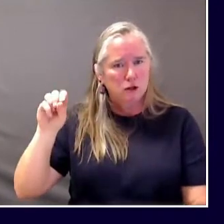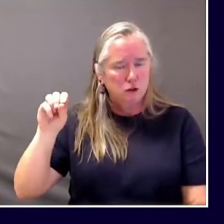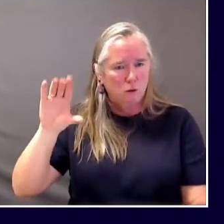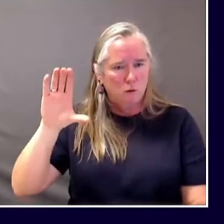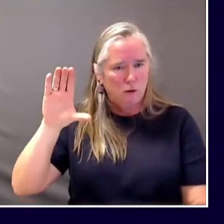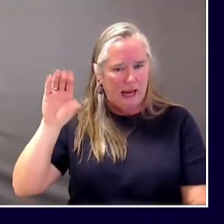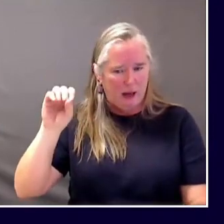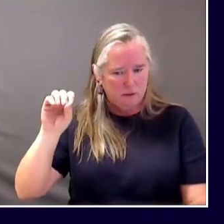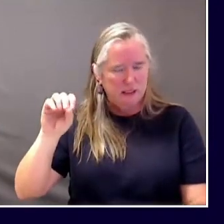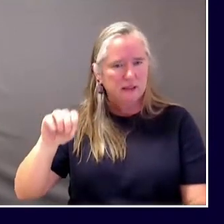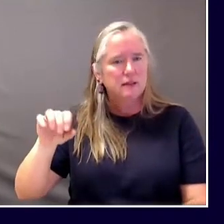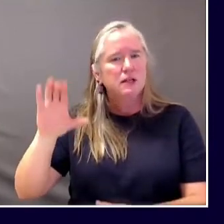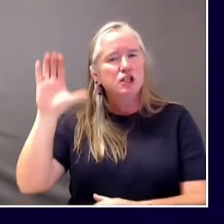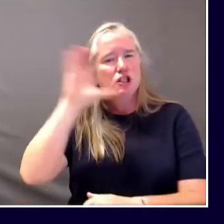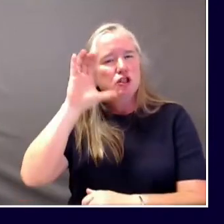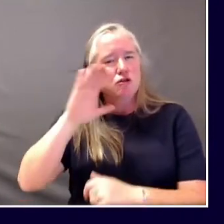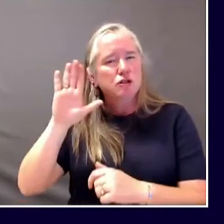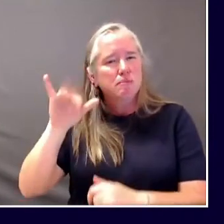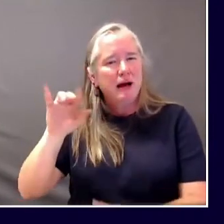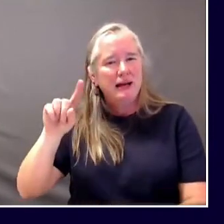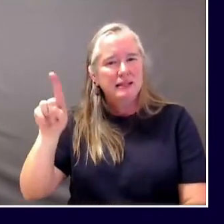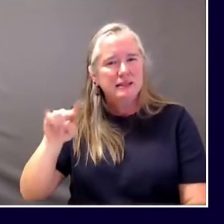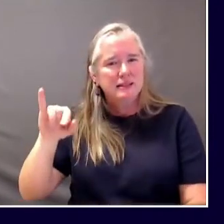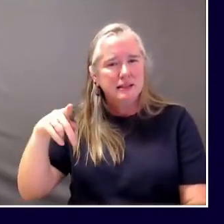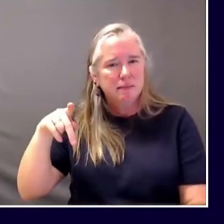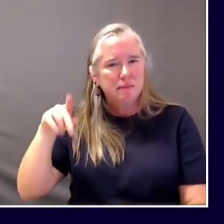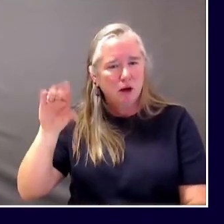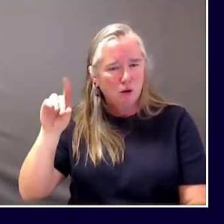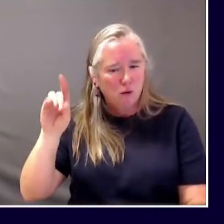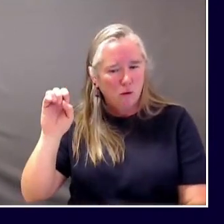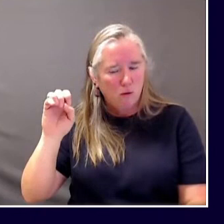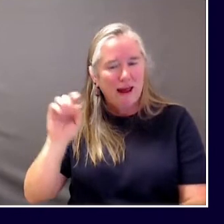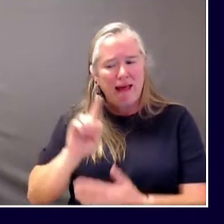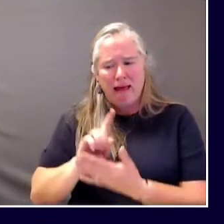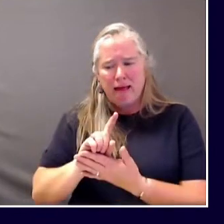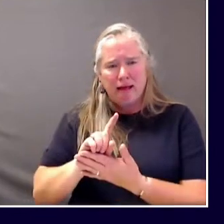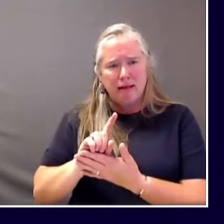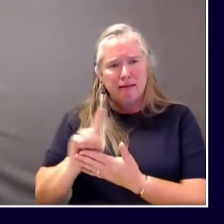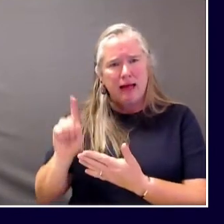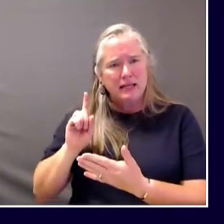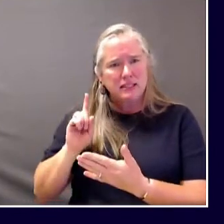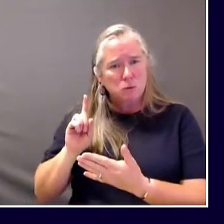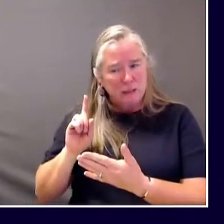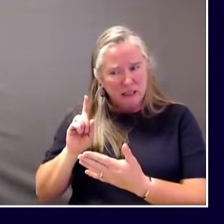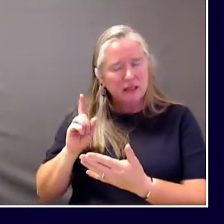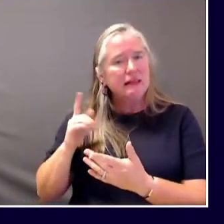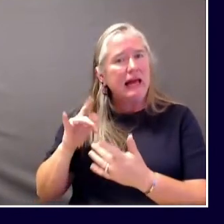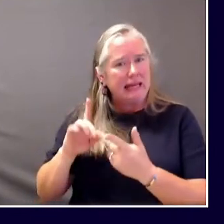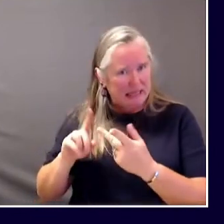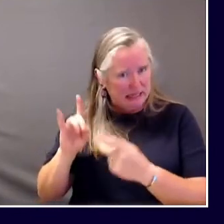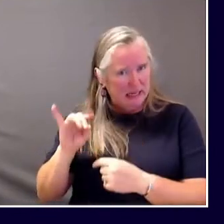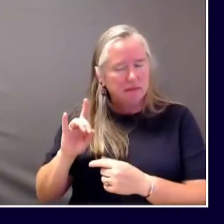last week I believe it wasn't after that they were updated but